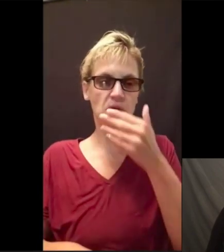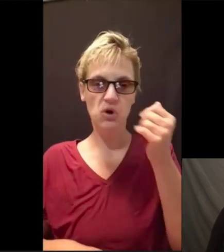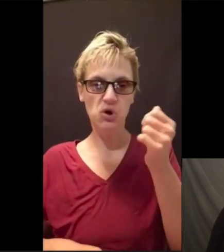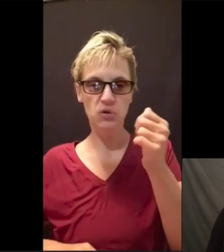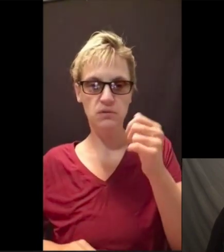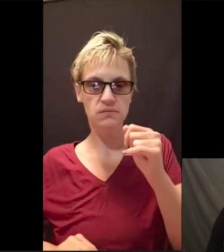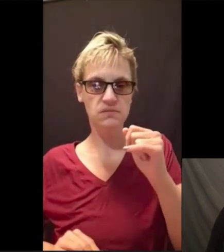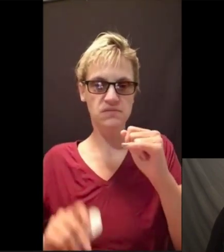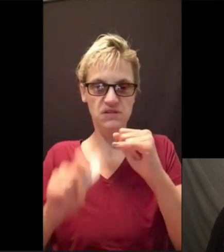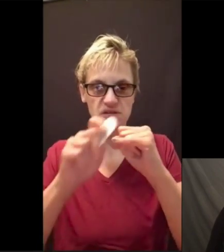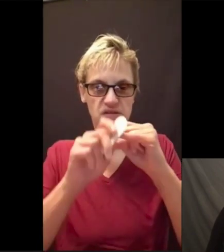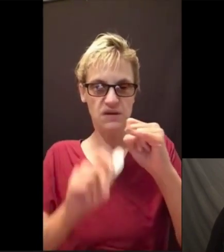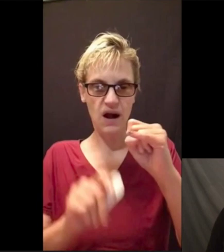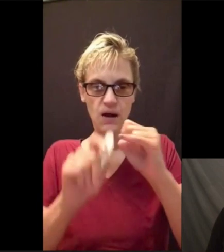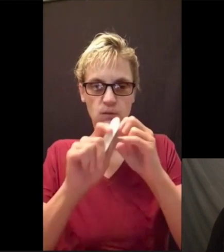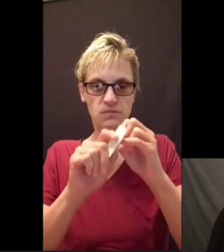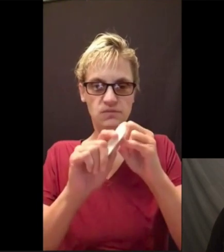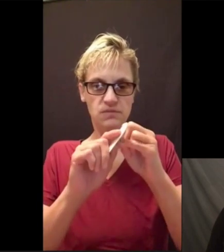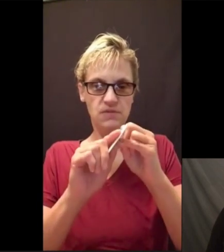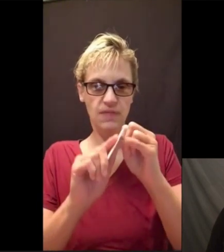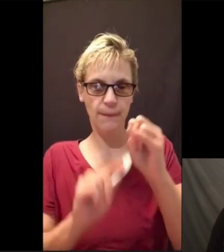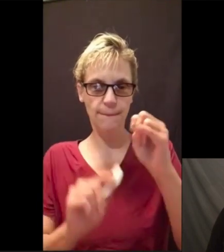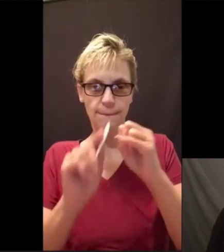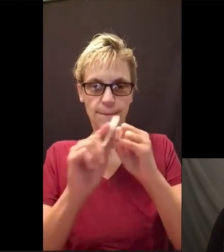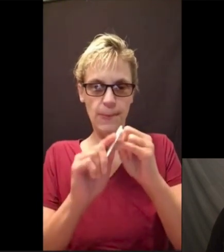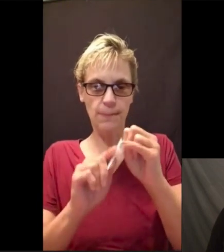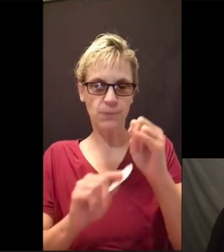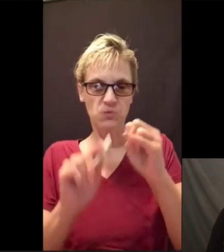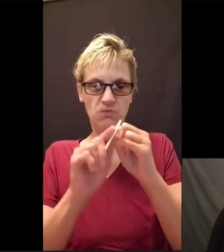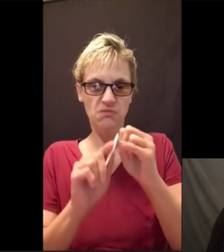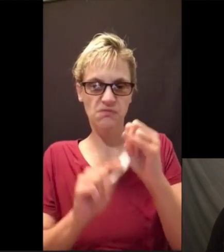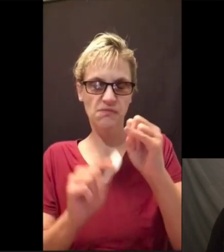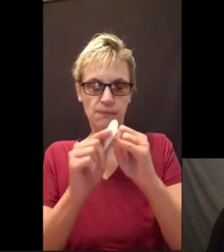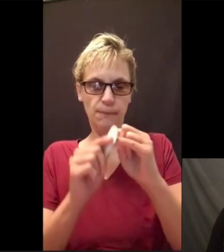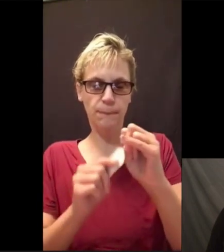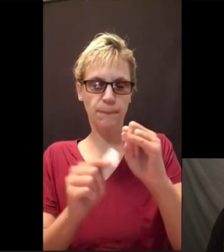face. You don't want that to happen. It's better to file your nails down.